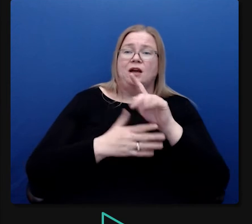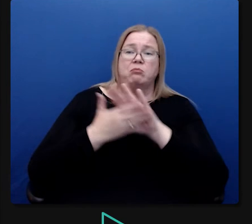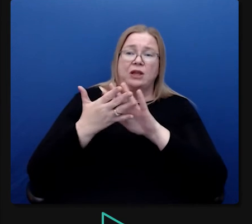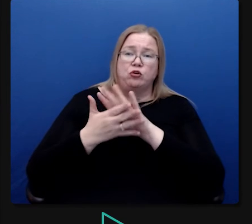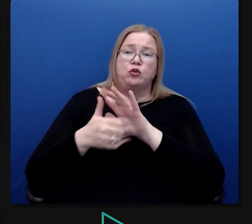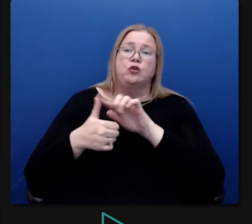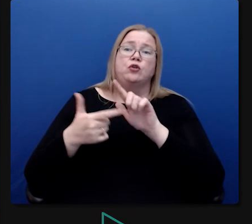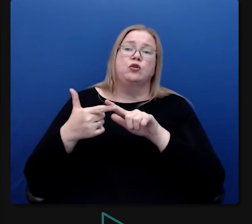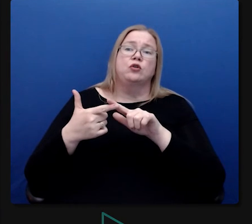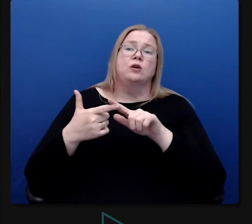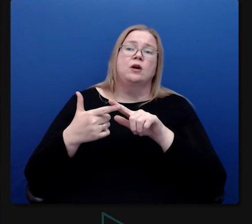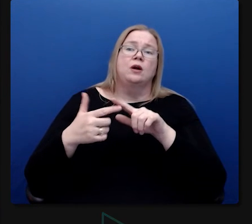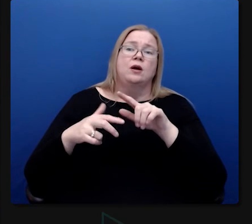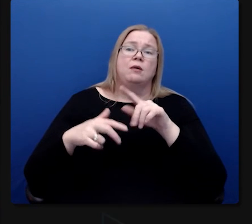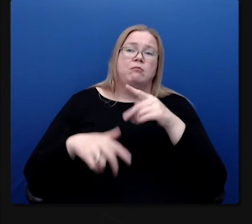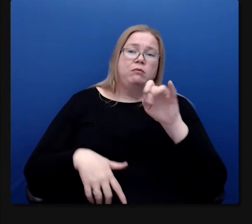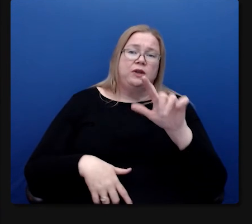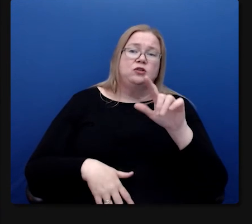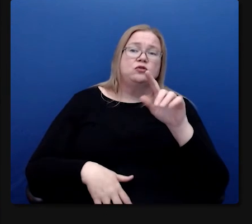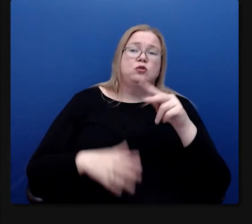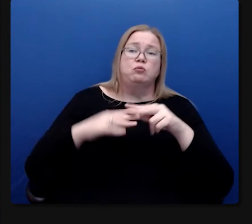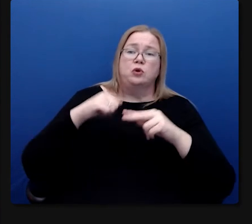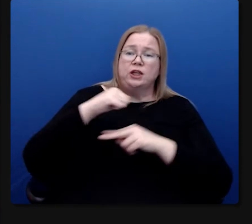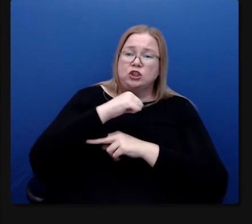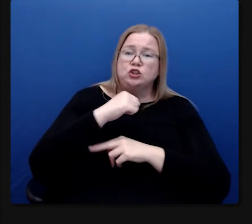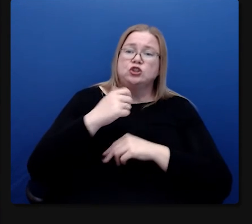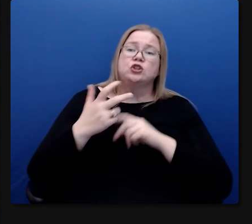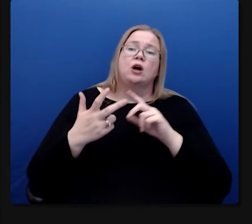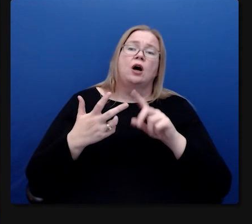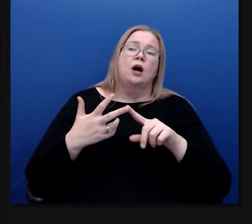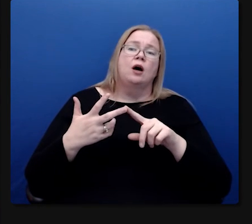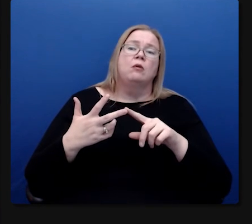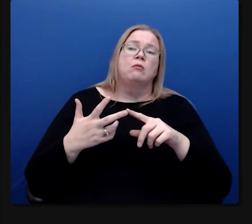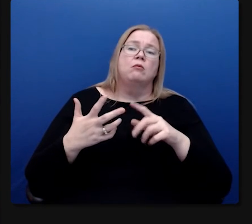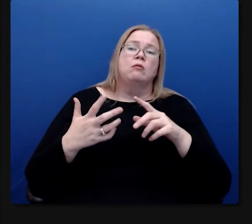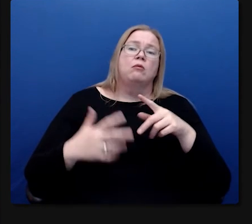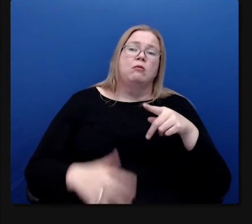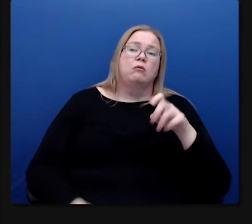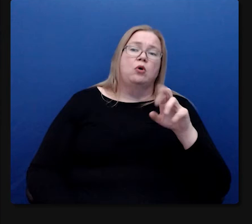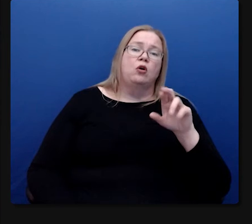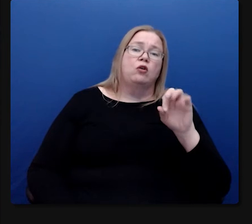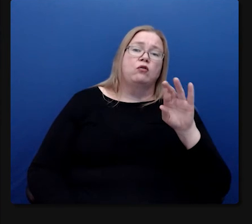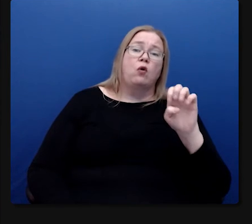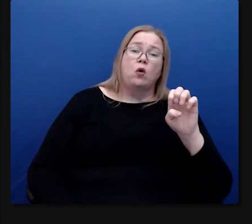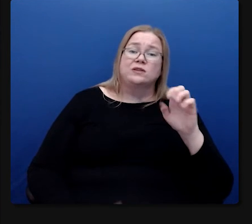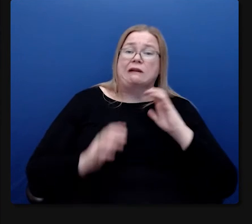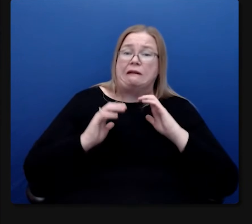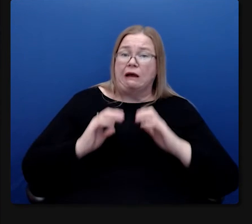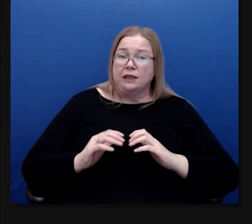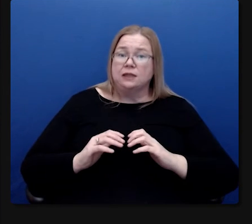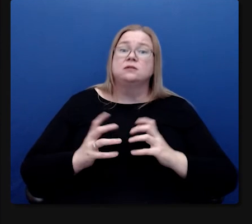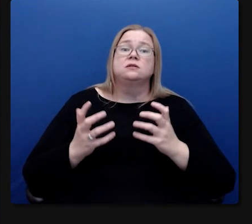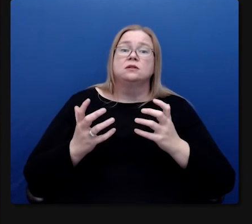we have Blender, we've got the Quixel Bridge link. We also have our Perforce client.